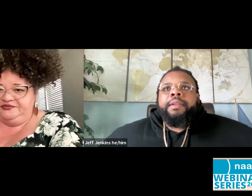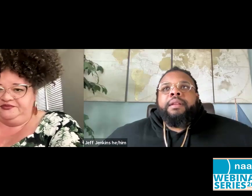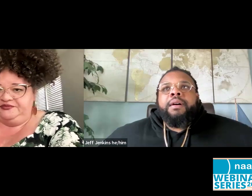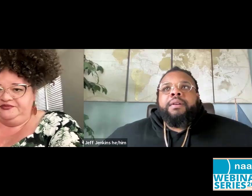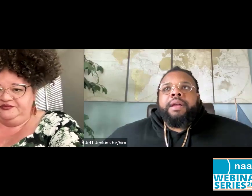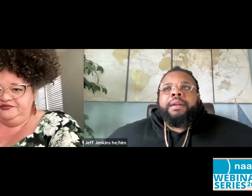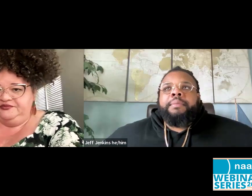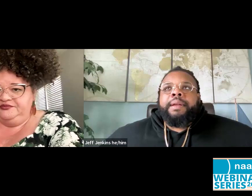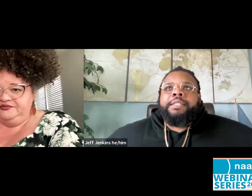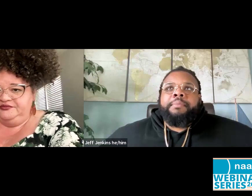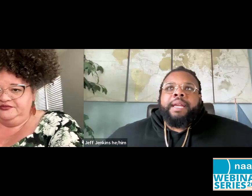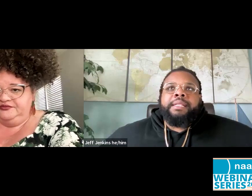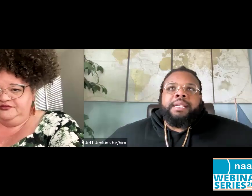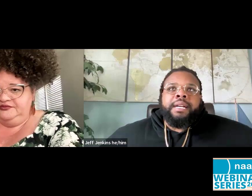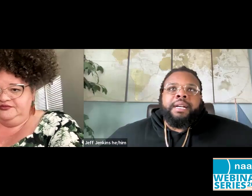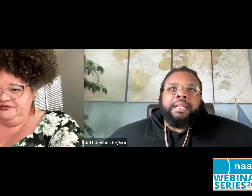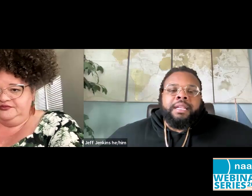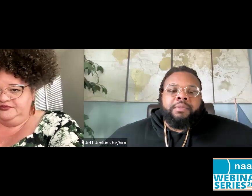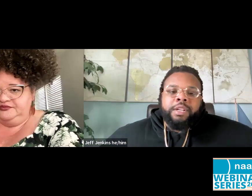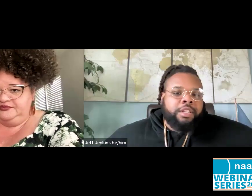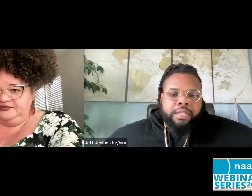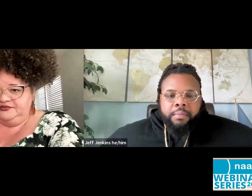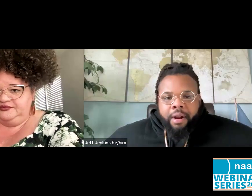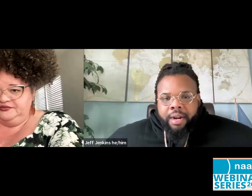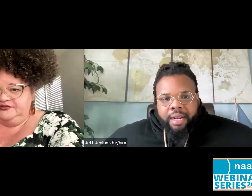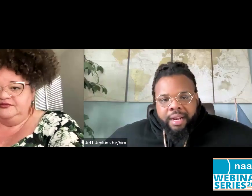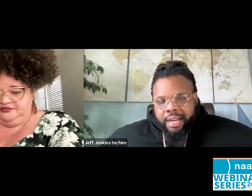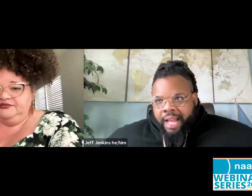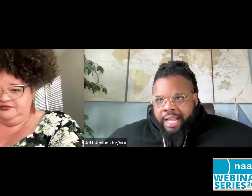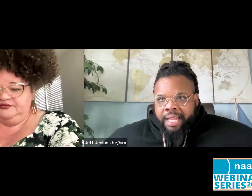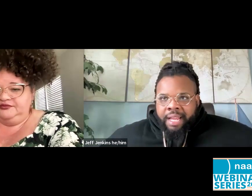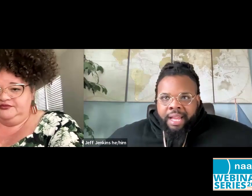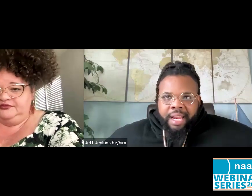You know, to me is the the researching part like